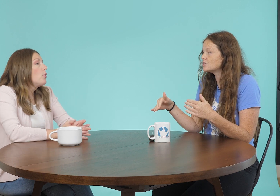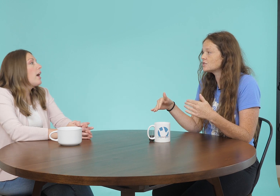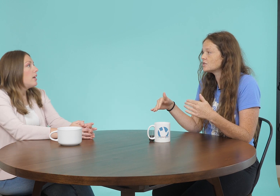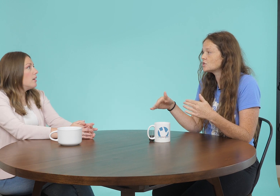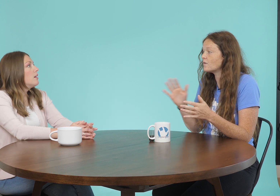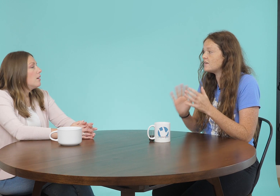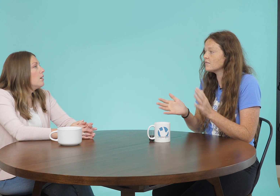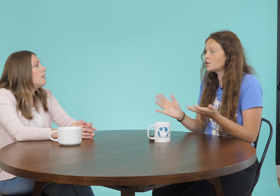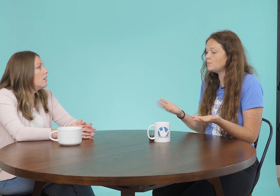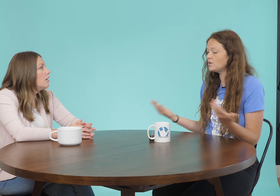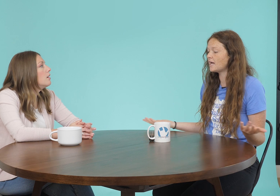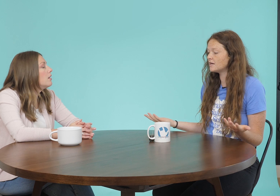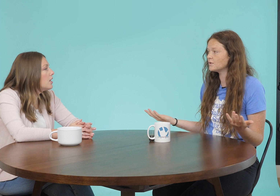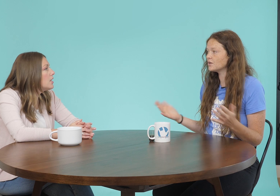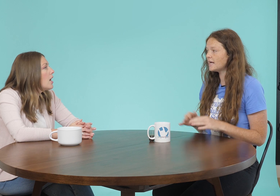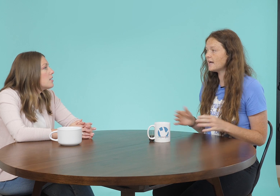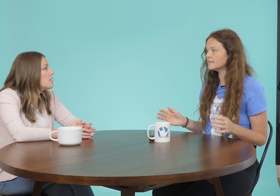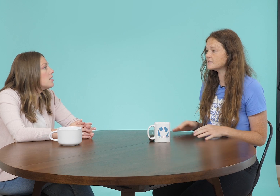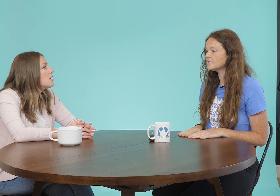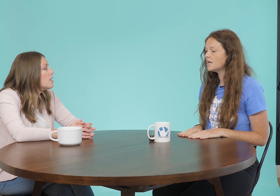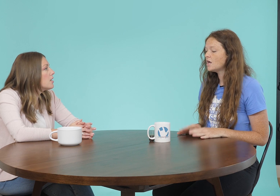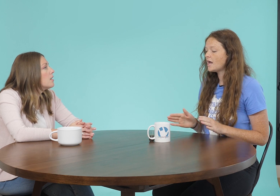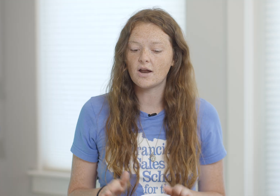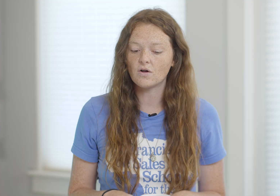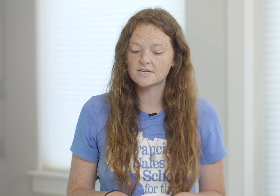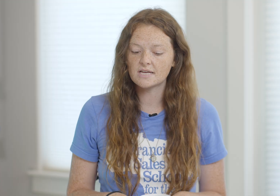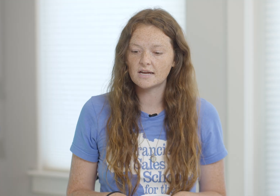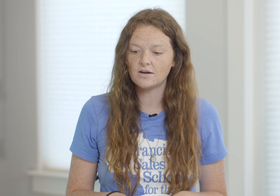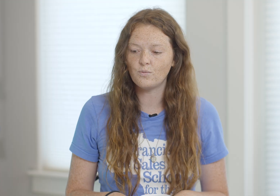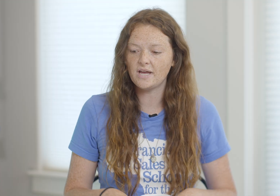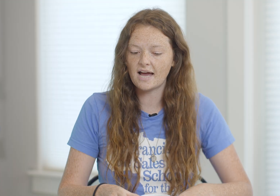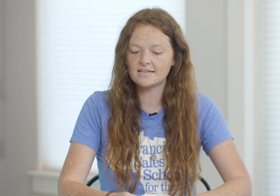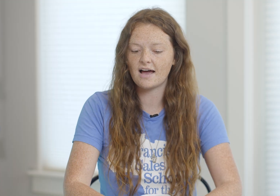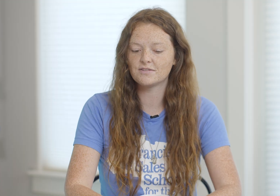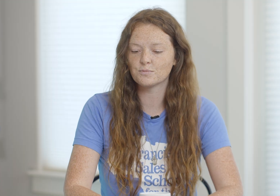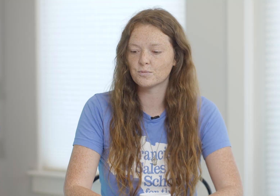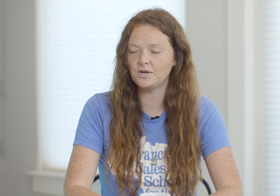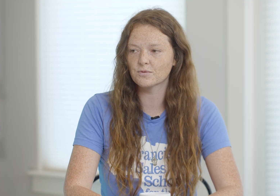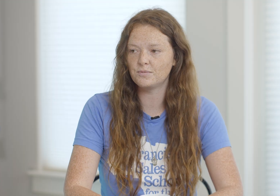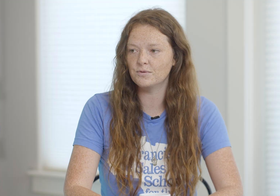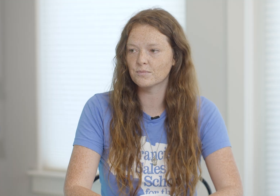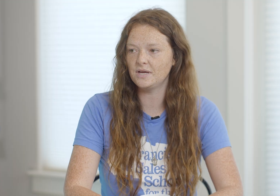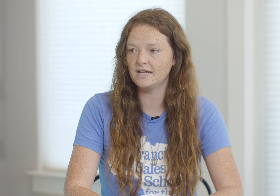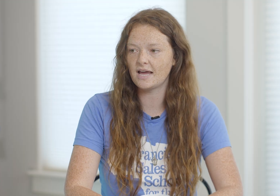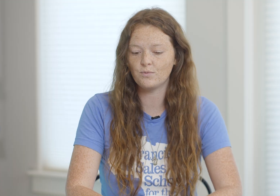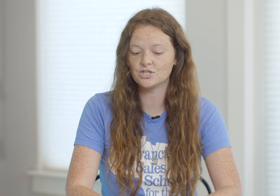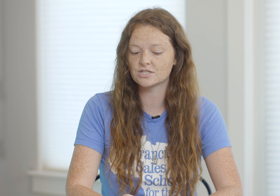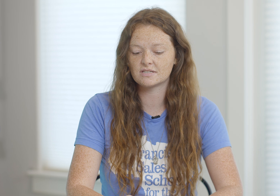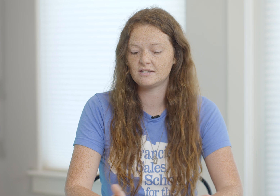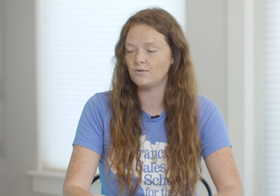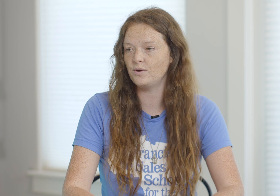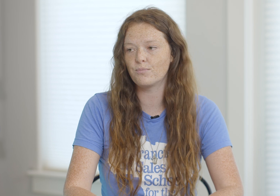Okay, so we've never communicated with your hands, and all of a sudden we had to have them repeat, repeat, repeat. And we just we,